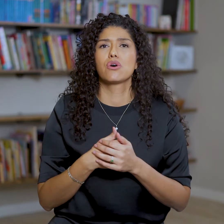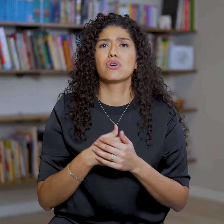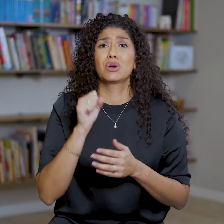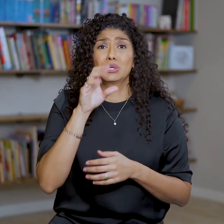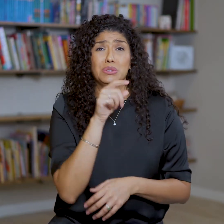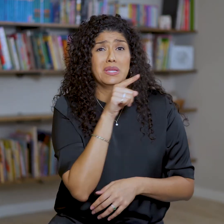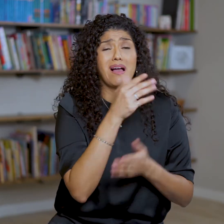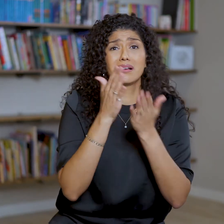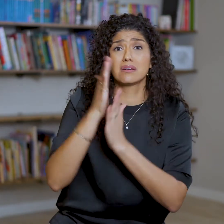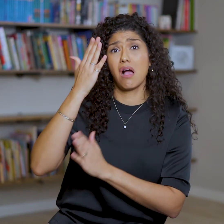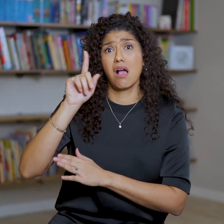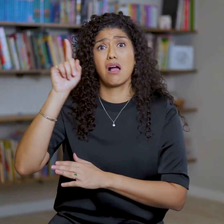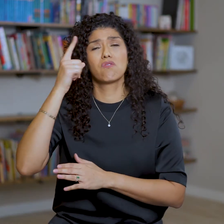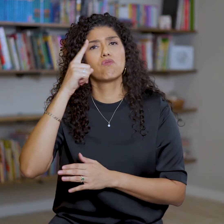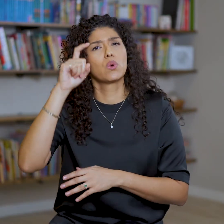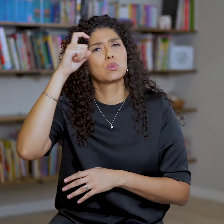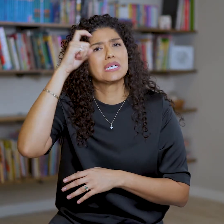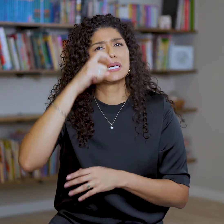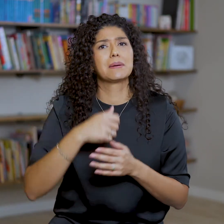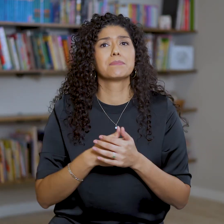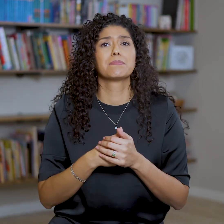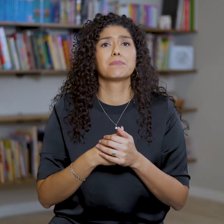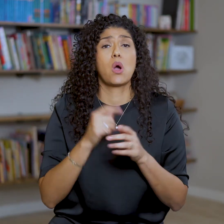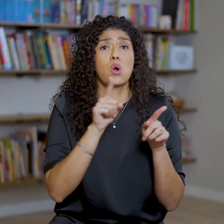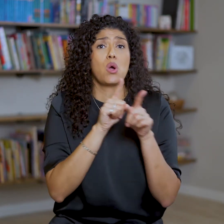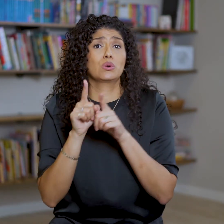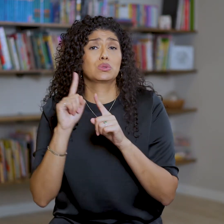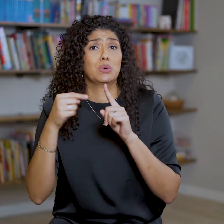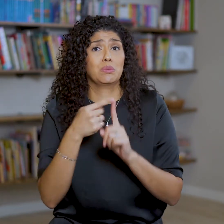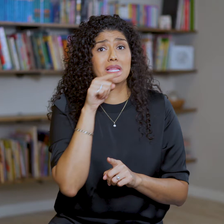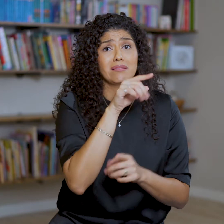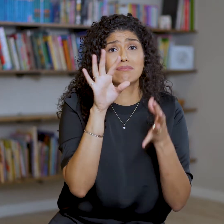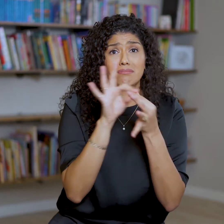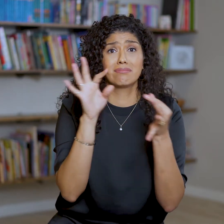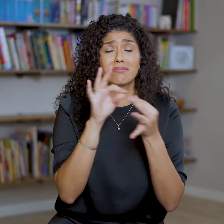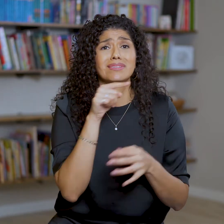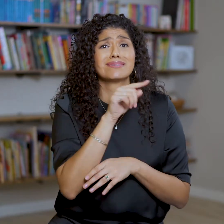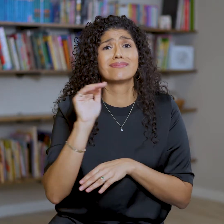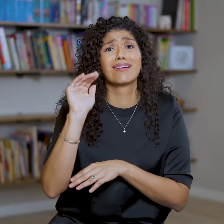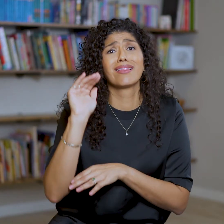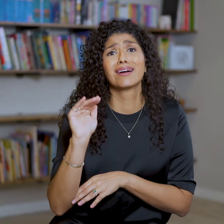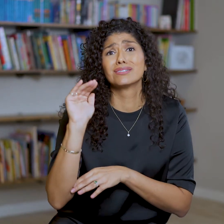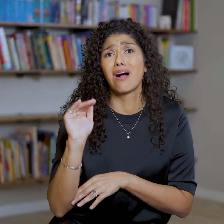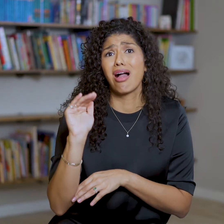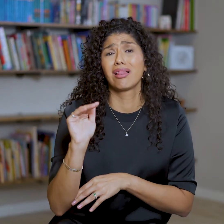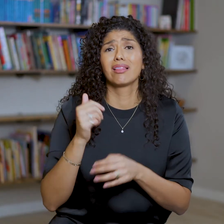So he asks God for wisdom. (By the way, when he says he’s a “little child”,